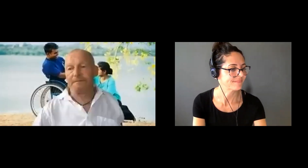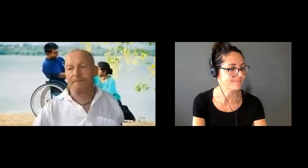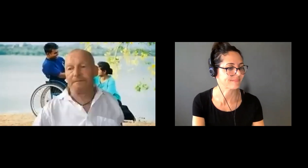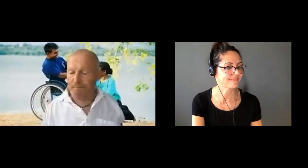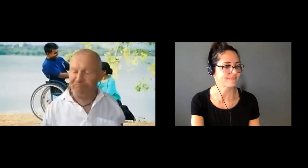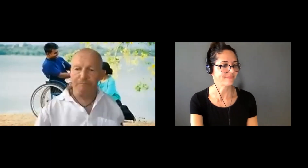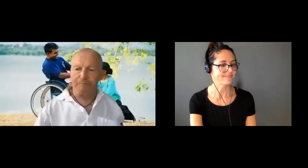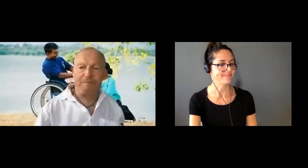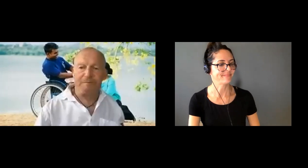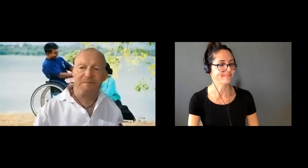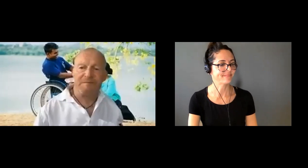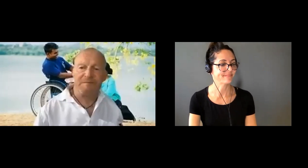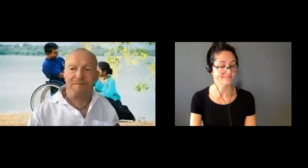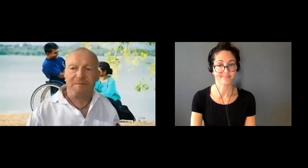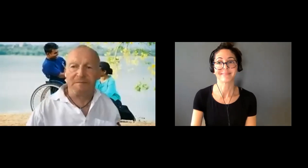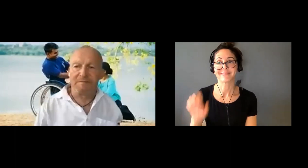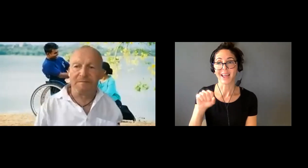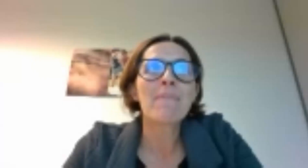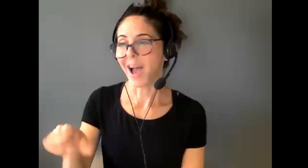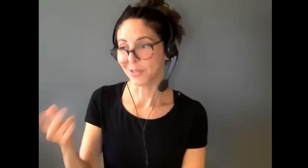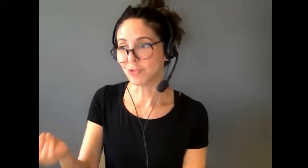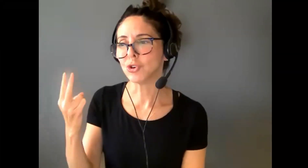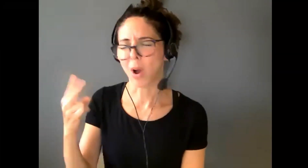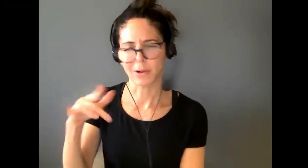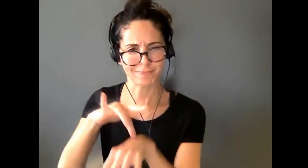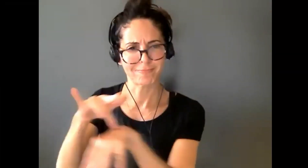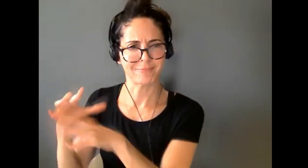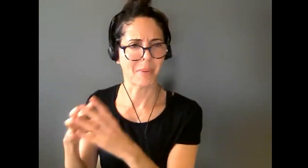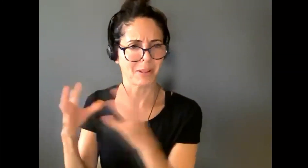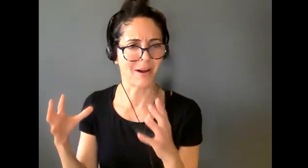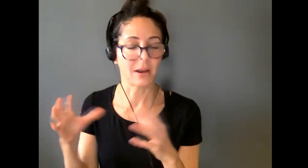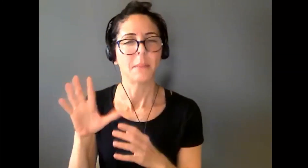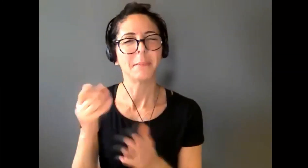other speakers covered a lot of elements. And maybe what I just want to highlight is that